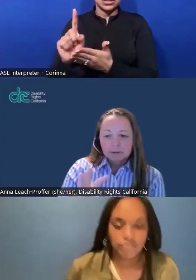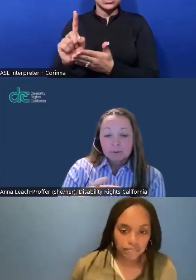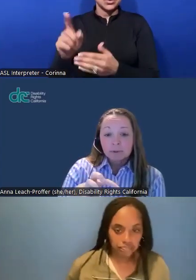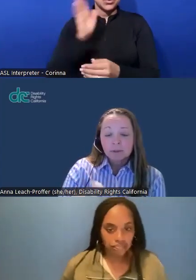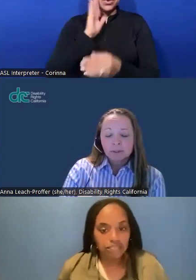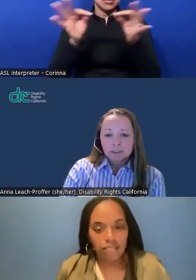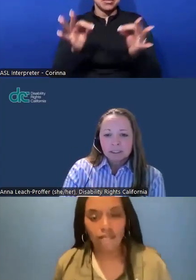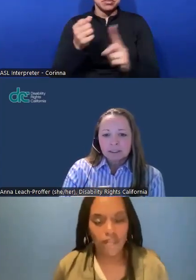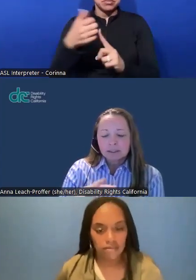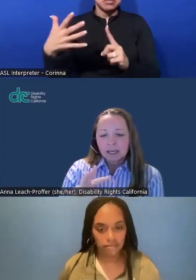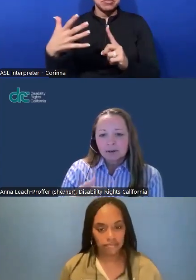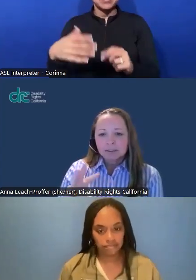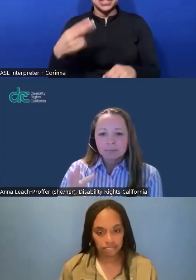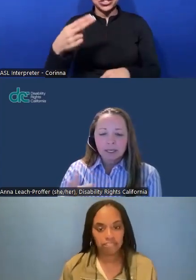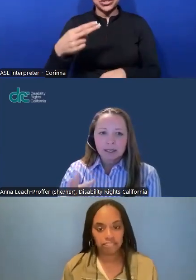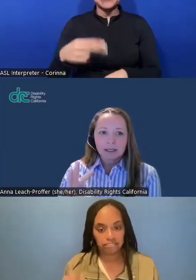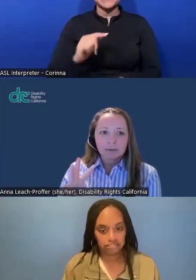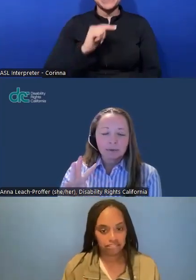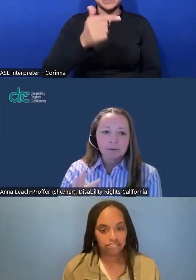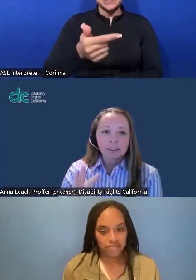currently counties pay for only